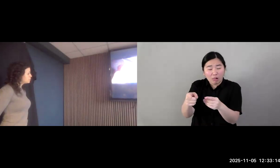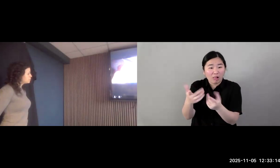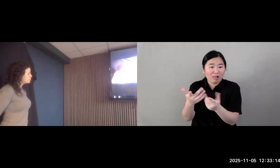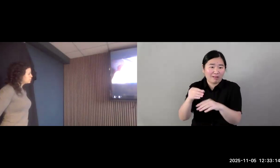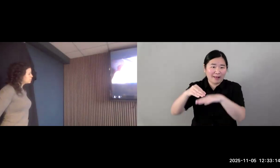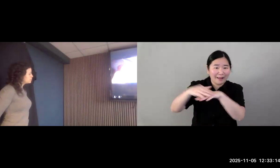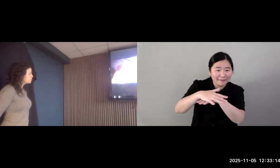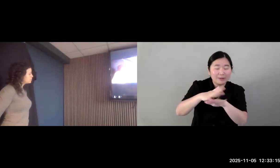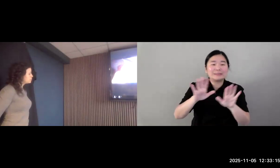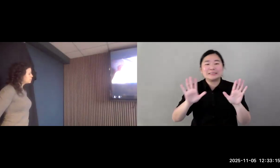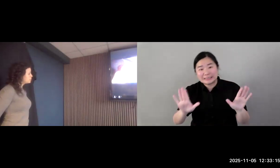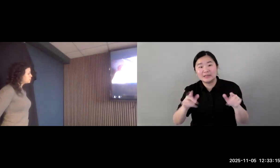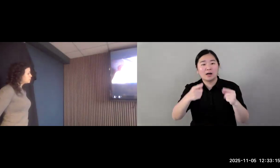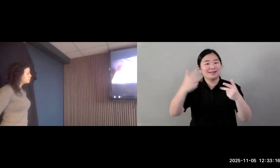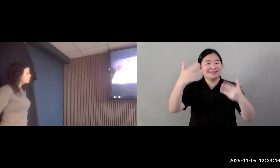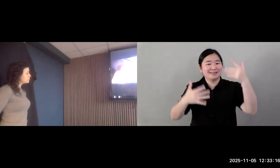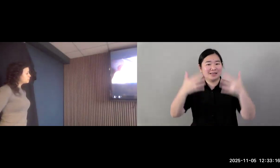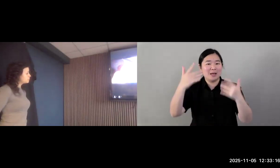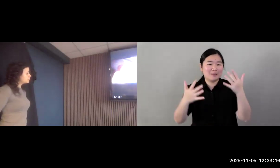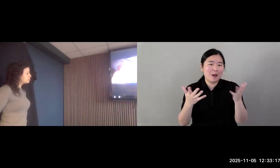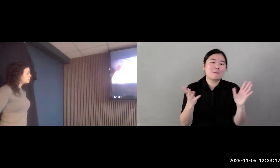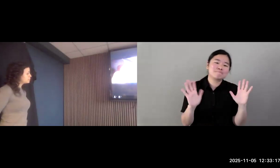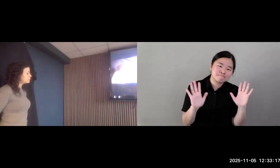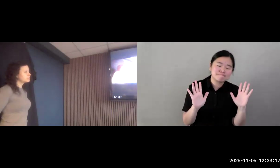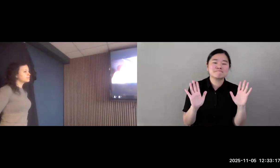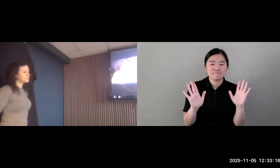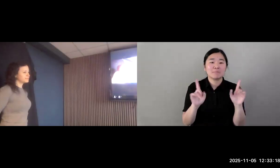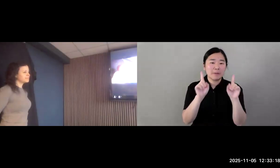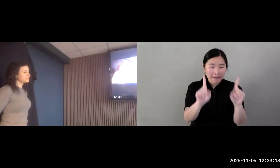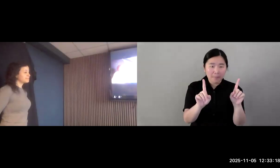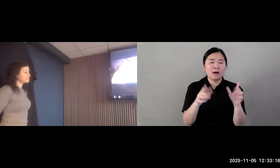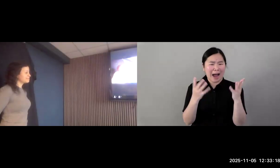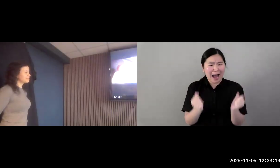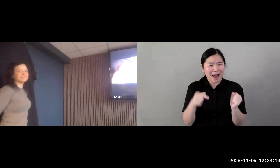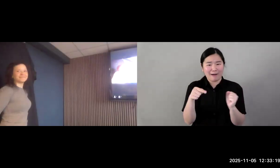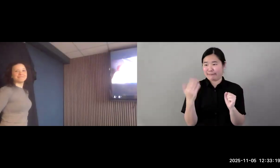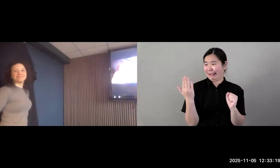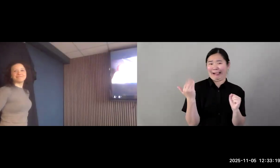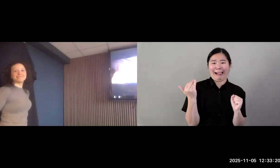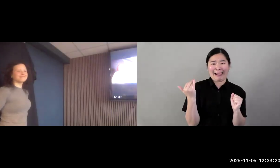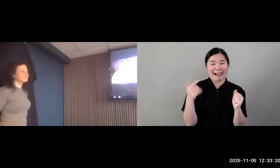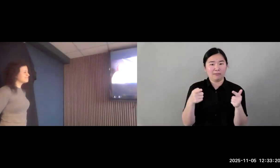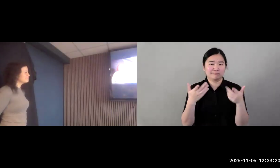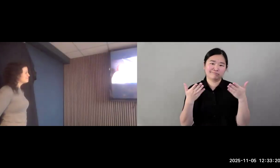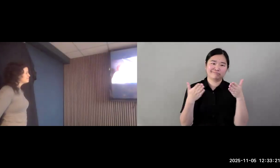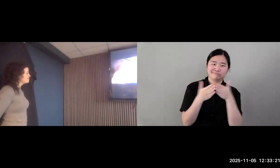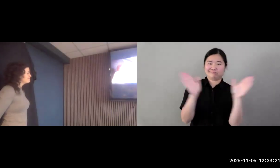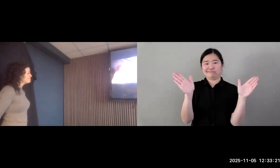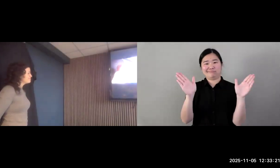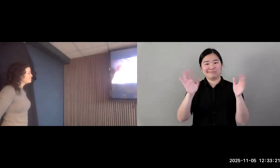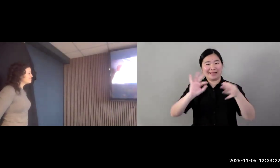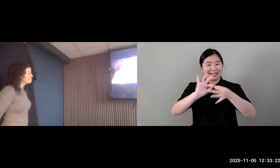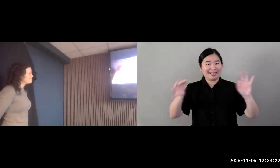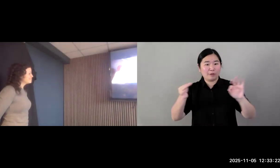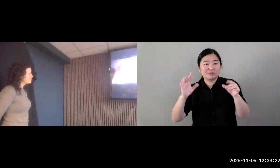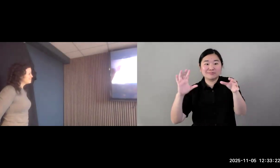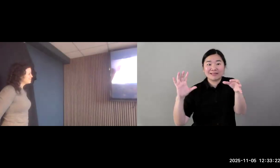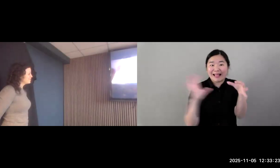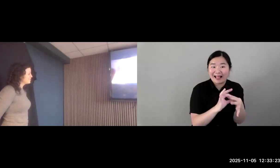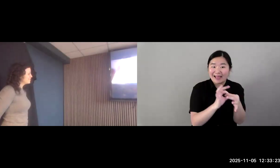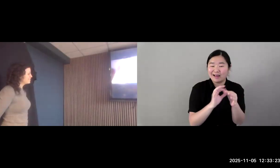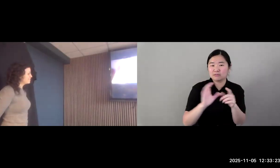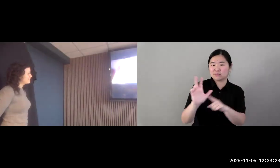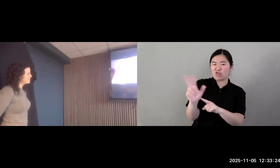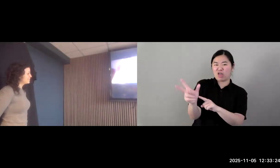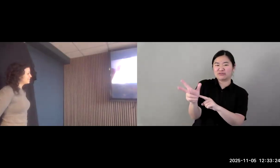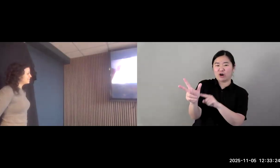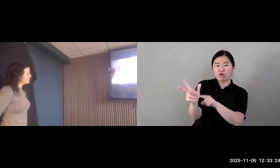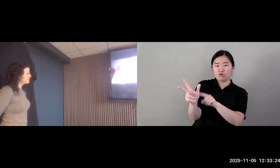on classified handshape choice inside different sign languages, and the stimulus was a lot for most of the studies, was